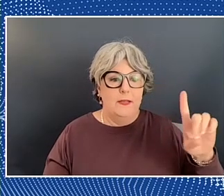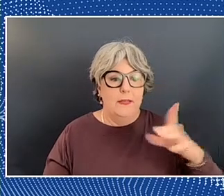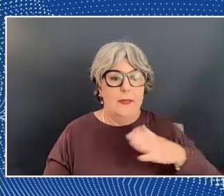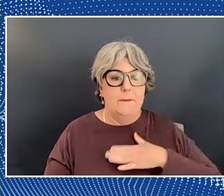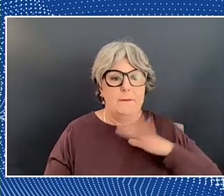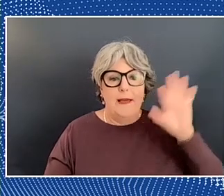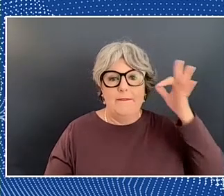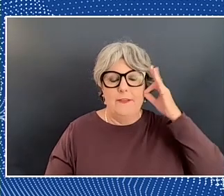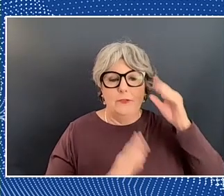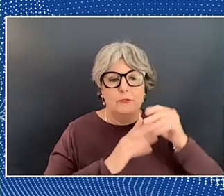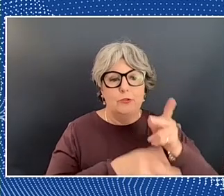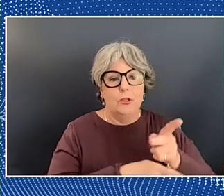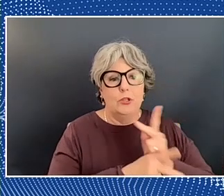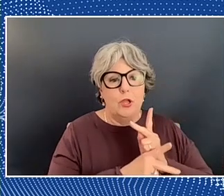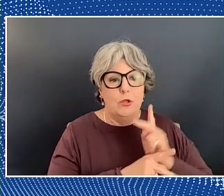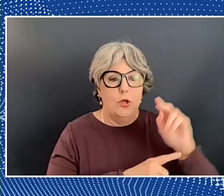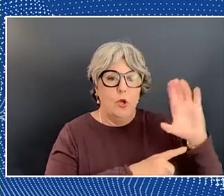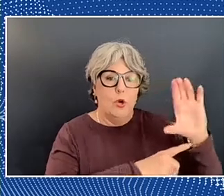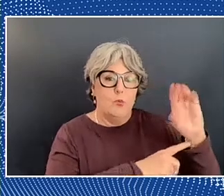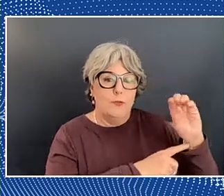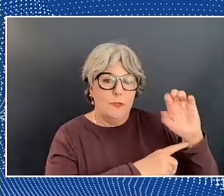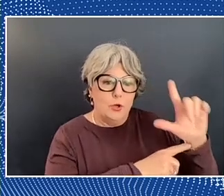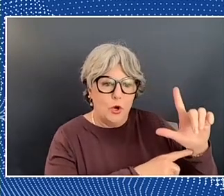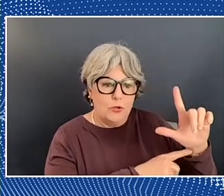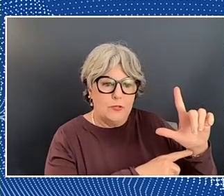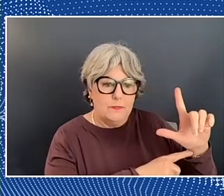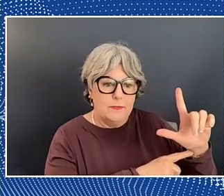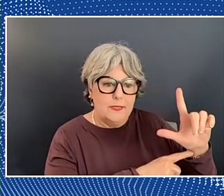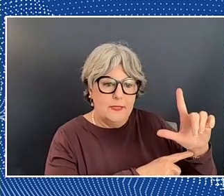loans were commercially held FFELP loans, F-F-E-L-P.